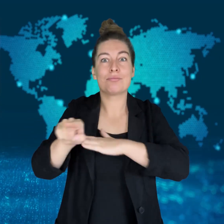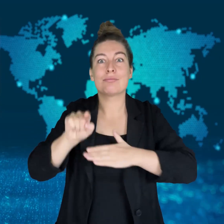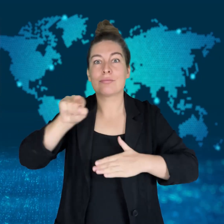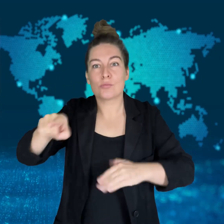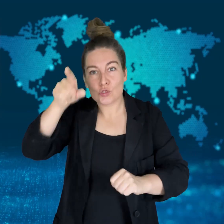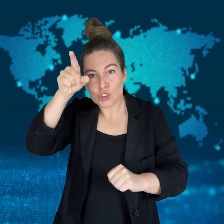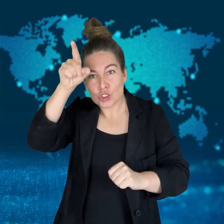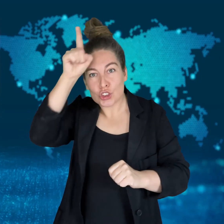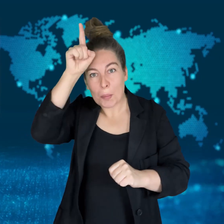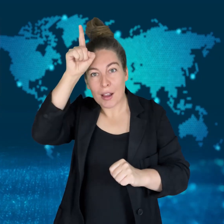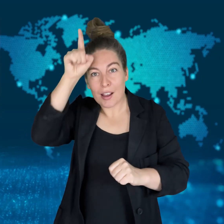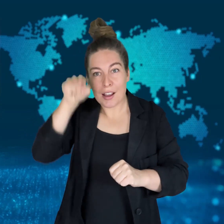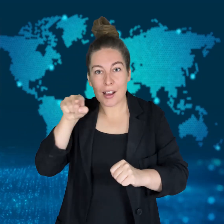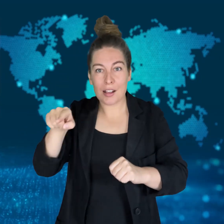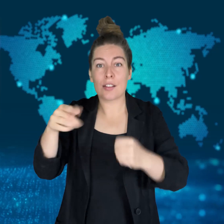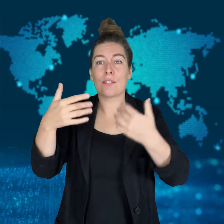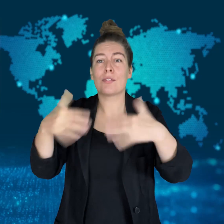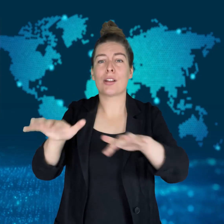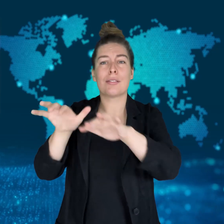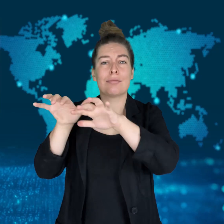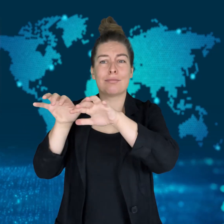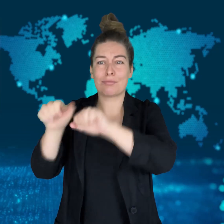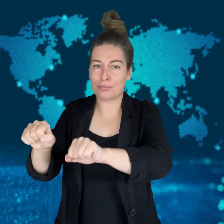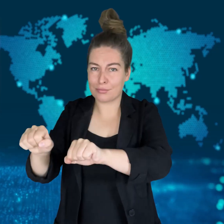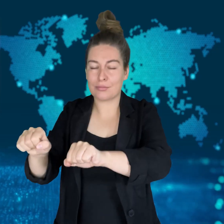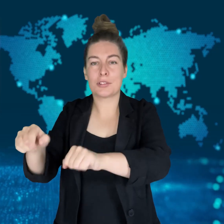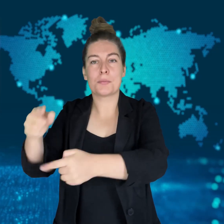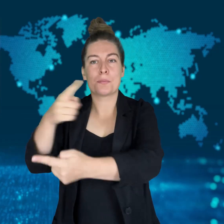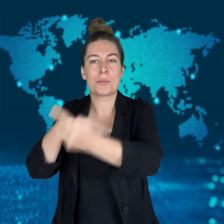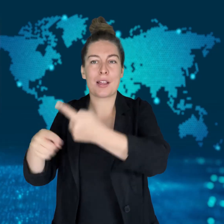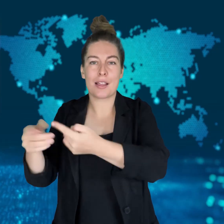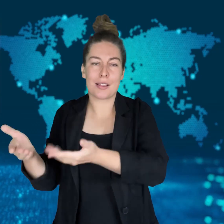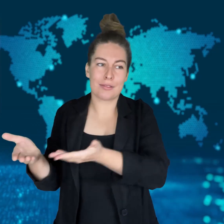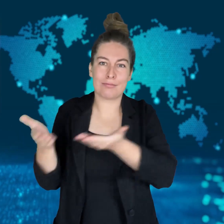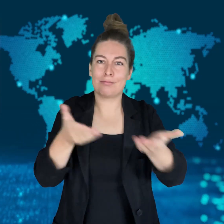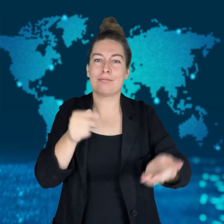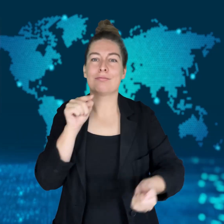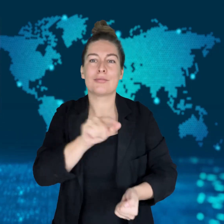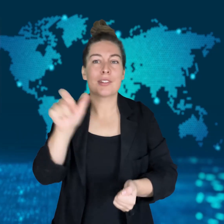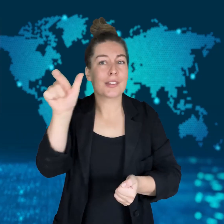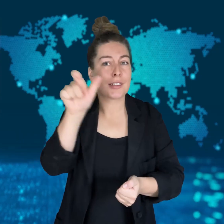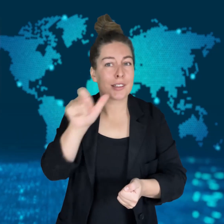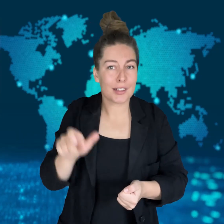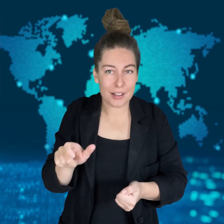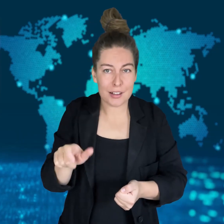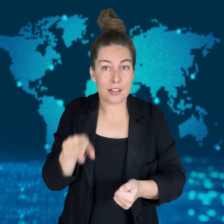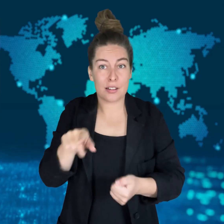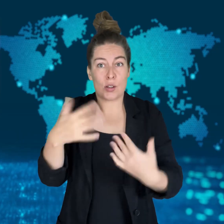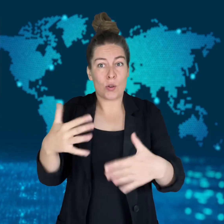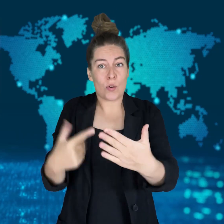Turetta was arrested the next day in Germany.